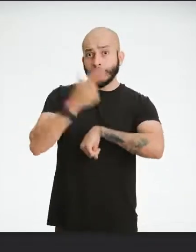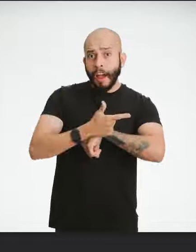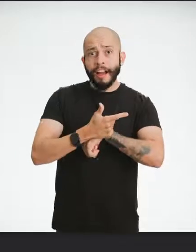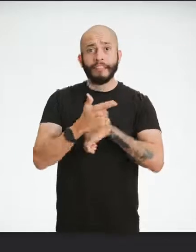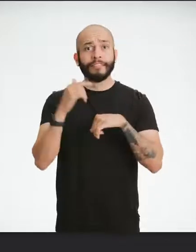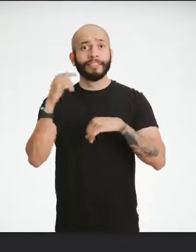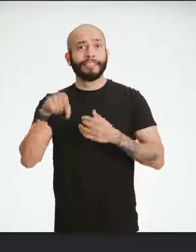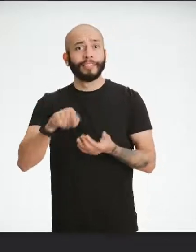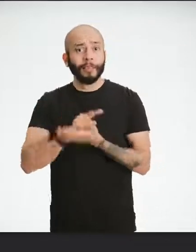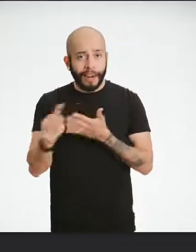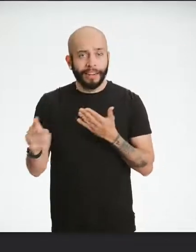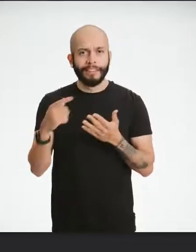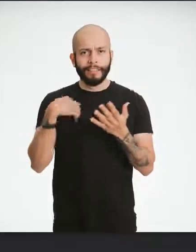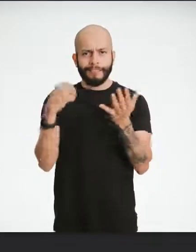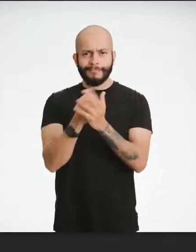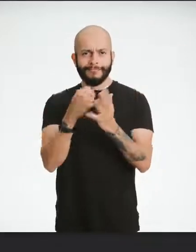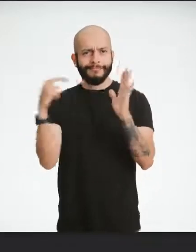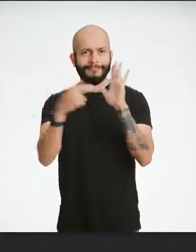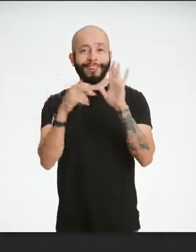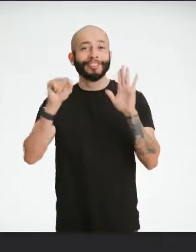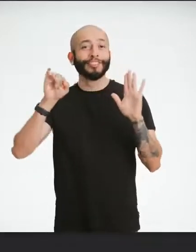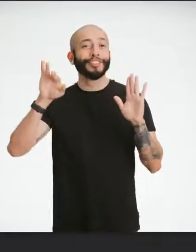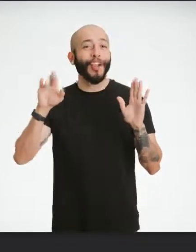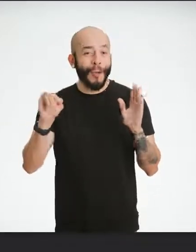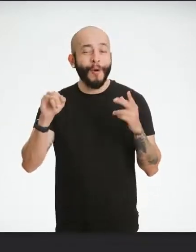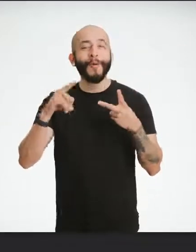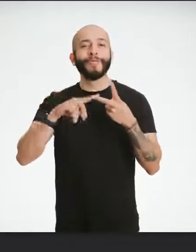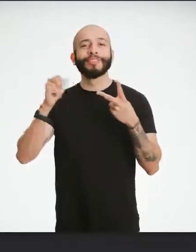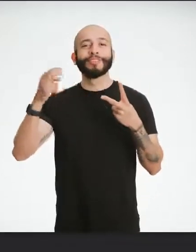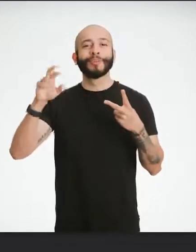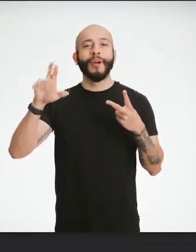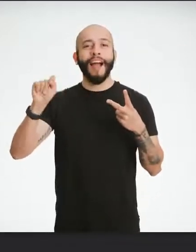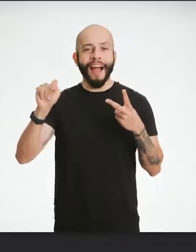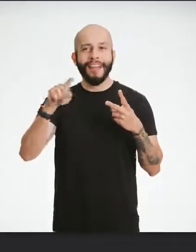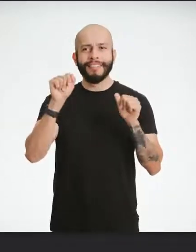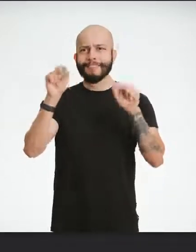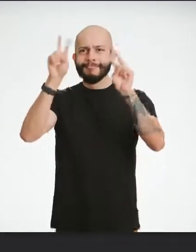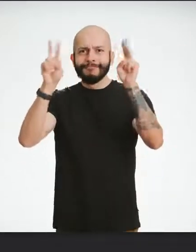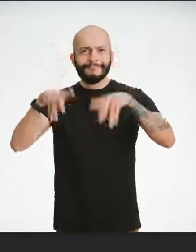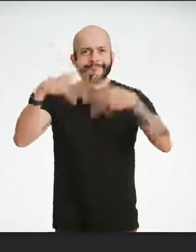I want to expose this to Siri and Shortcuts so people pull it up super quickly, so first,